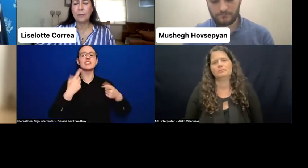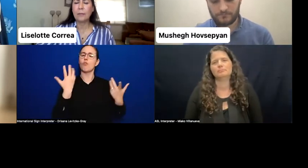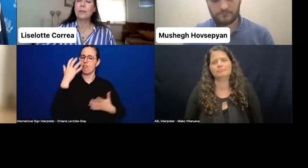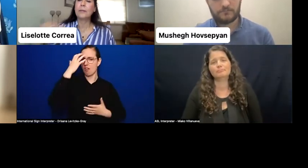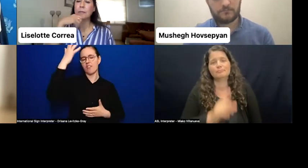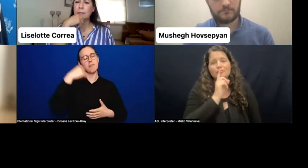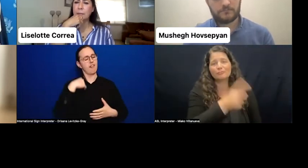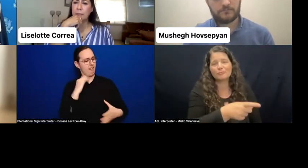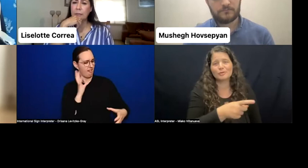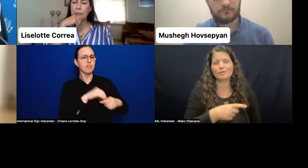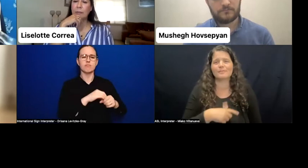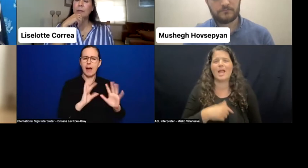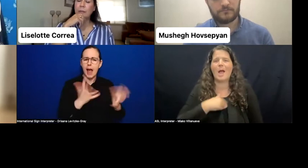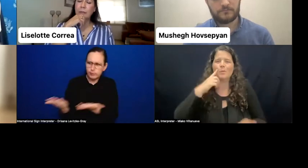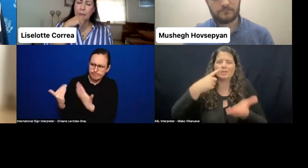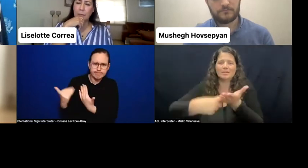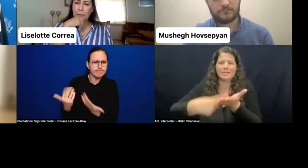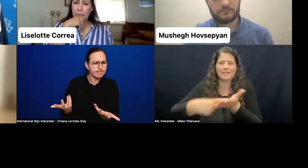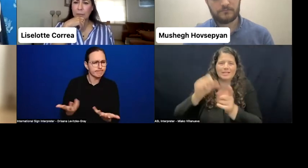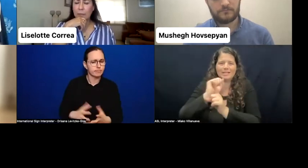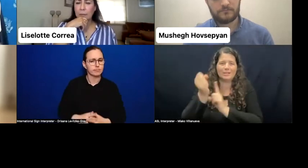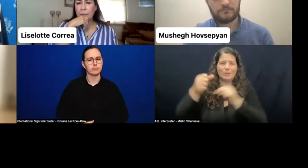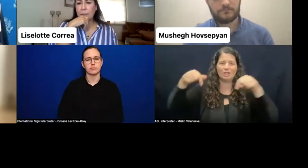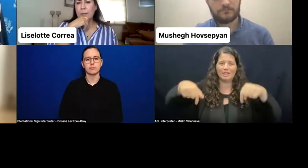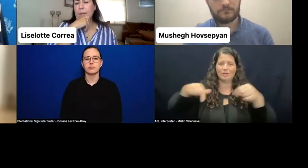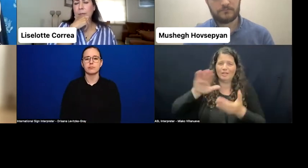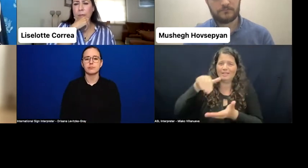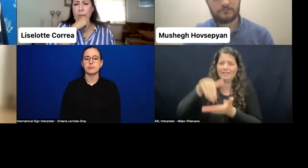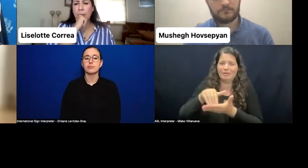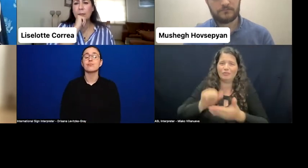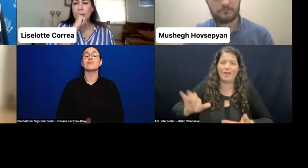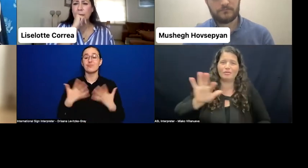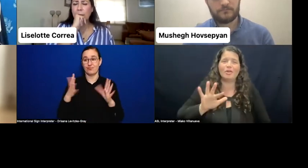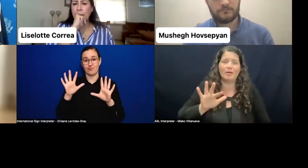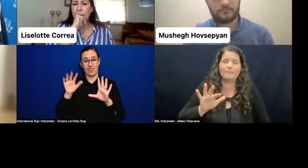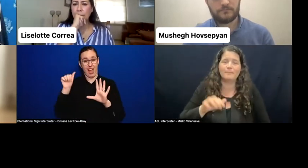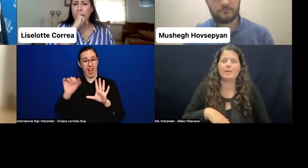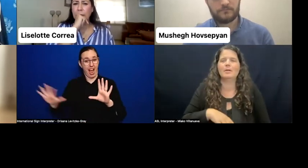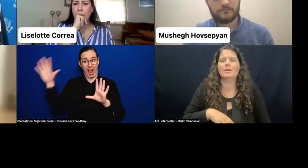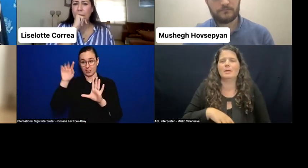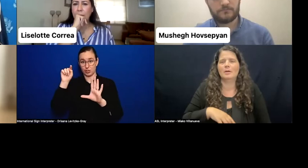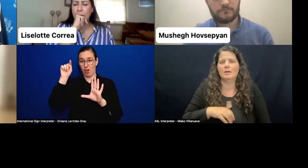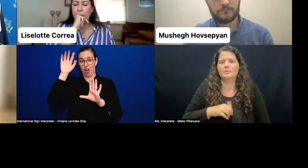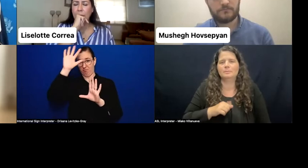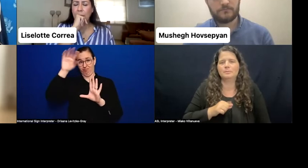in Central Asia-- you know, five countries. You know that first of all, I think